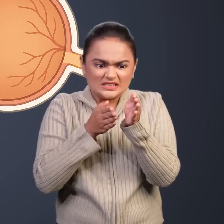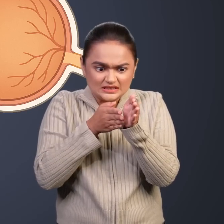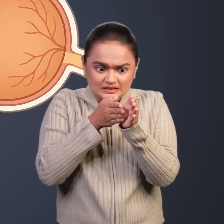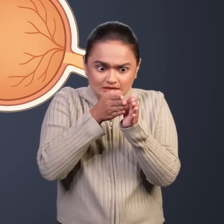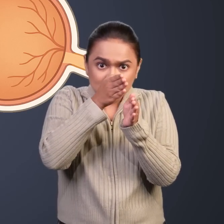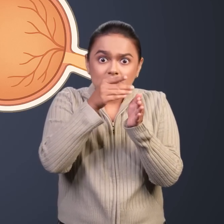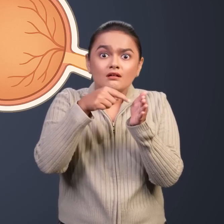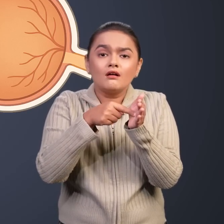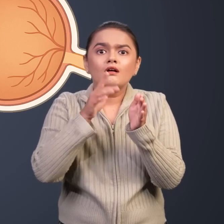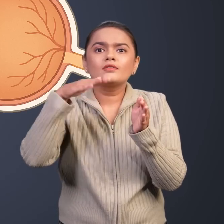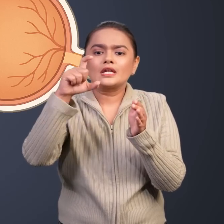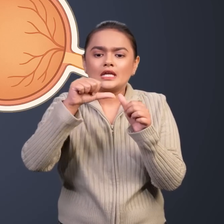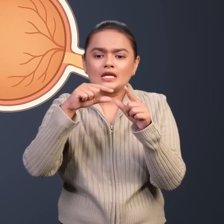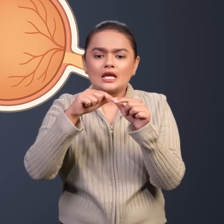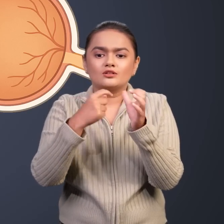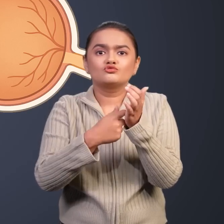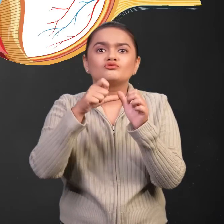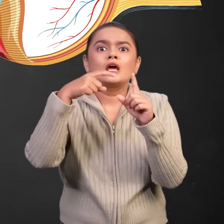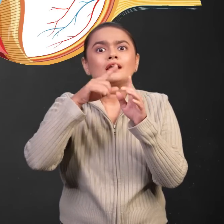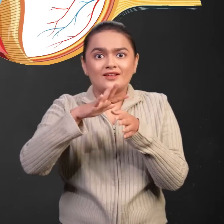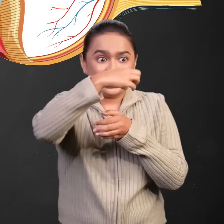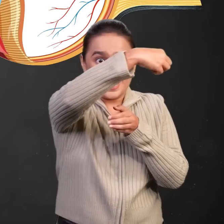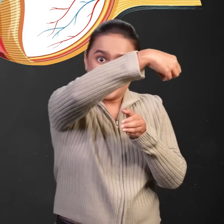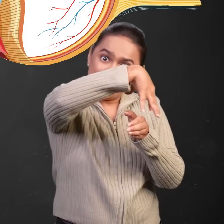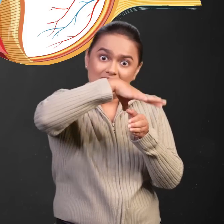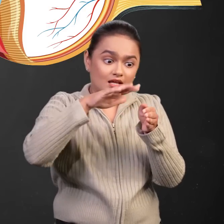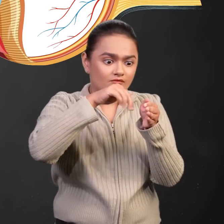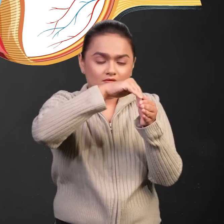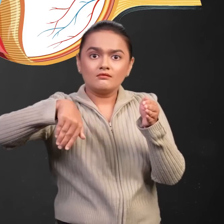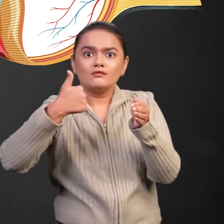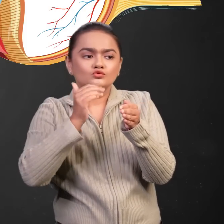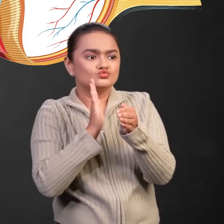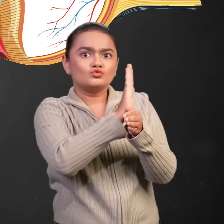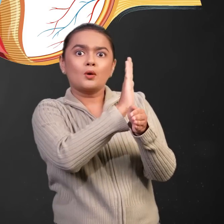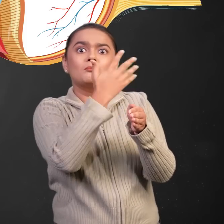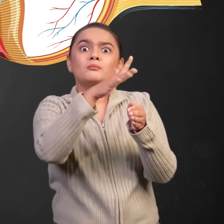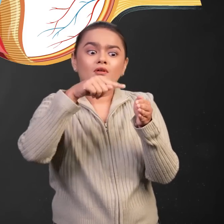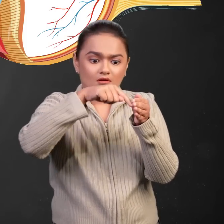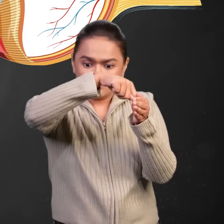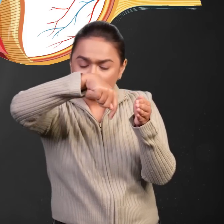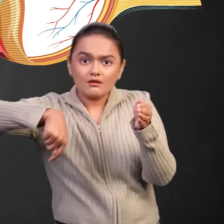then it has developed what we call a cataract. It prevents that light from entering the back of the retina,